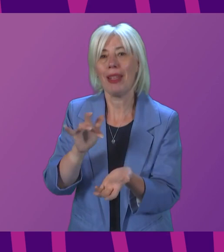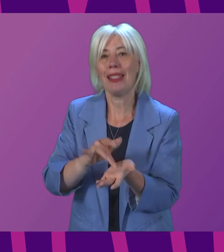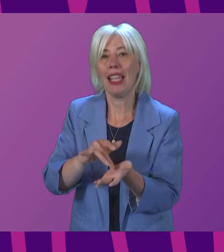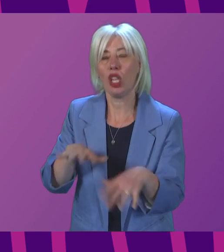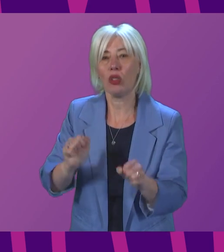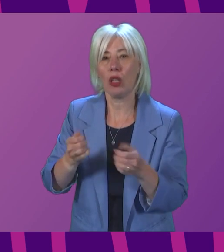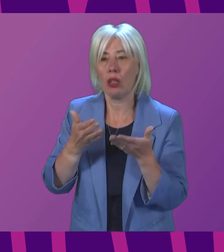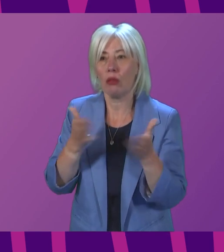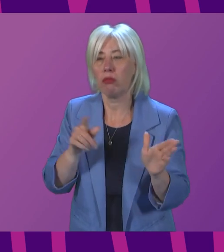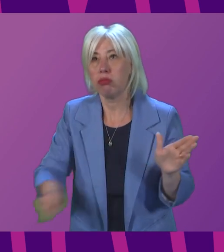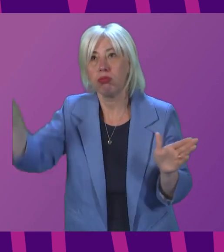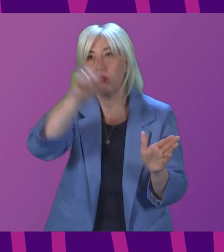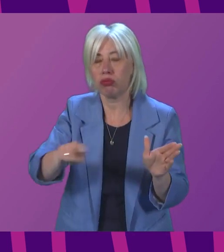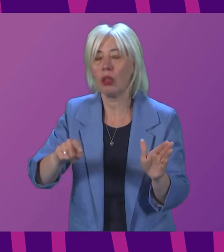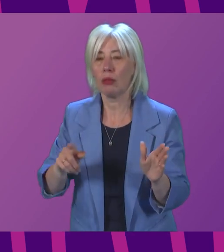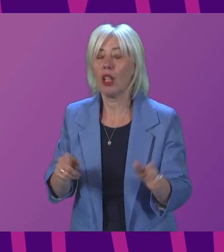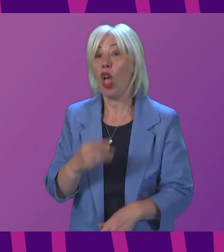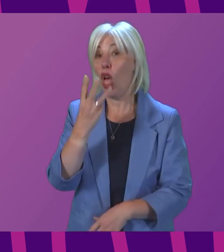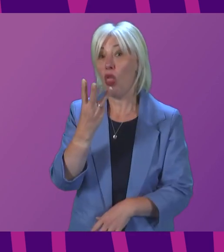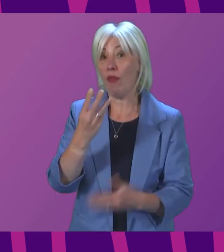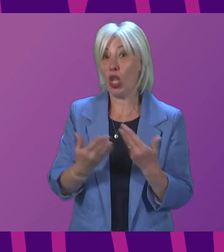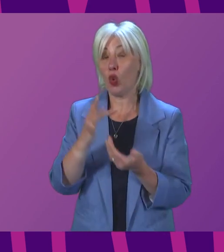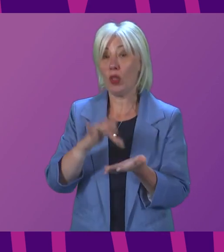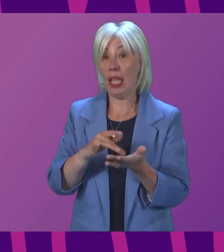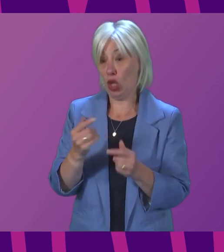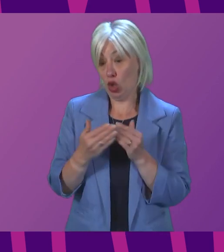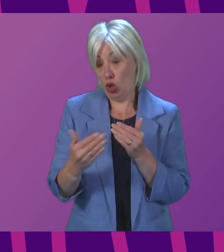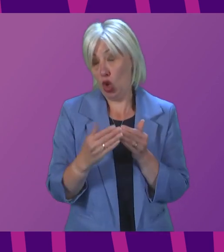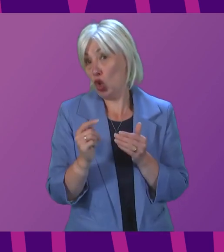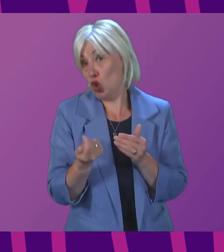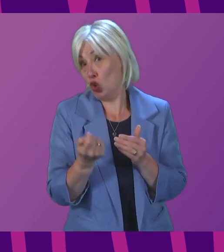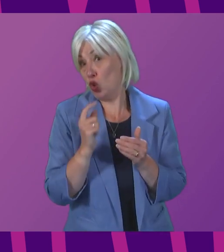Of course, over the next 12 months, three of the new centres will open their doors and start treating patients.